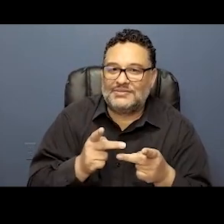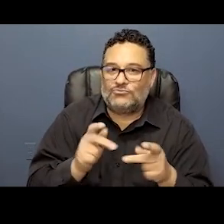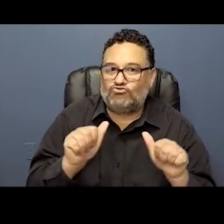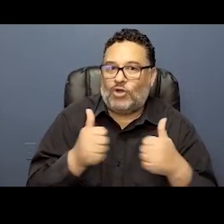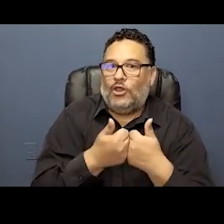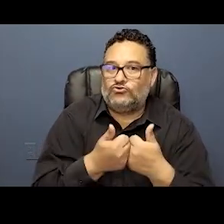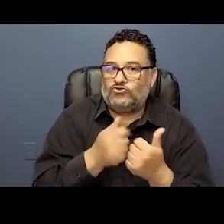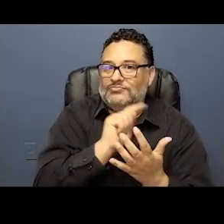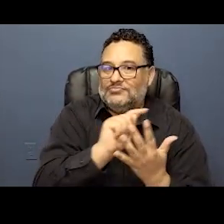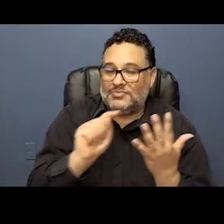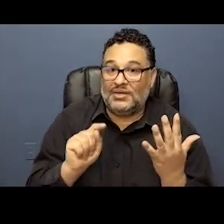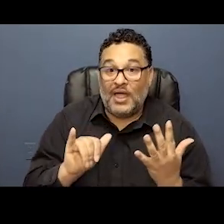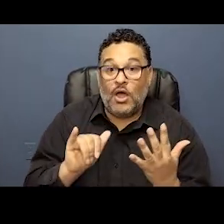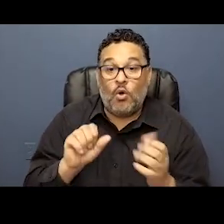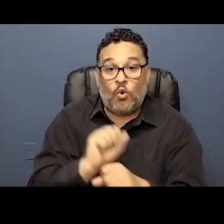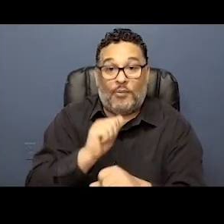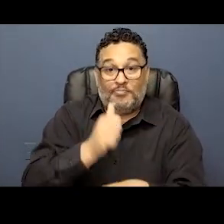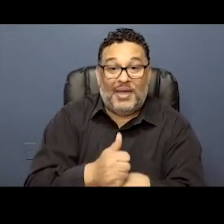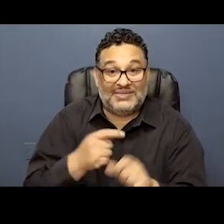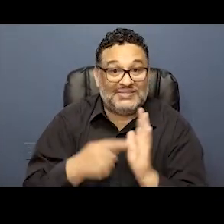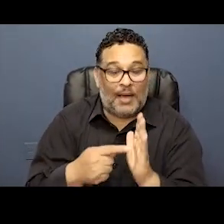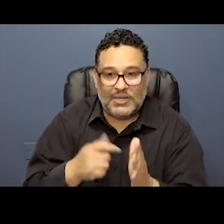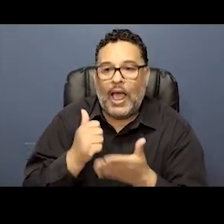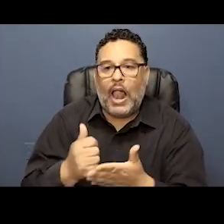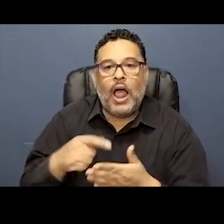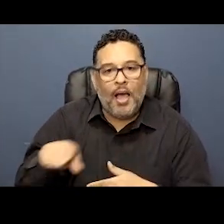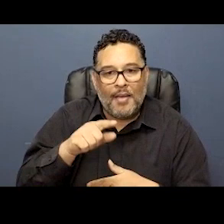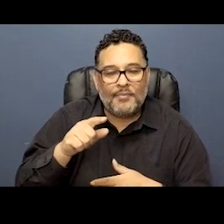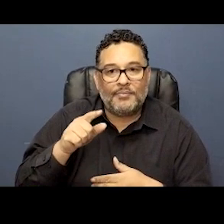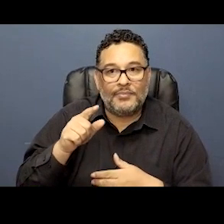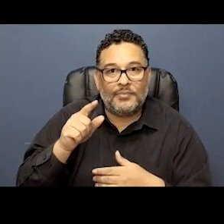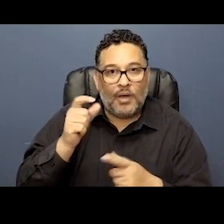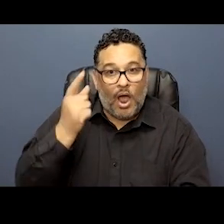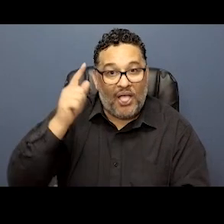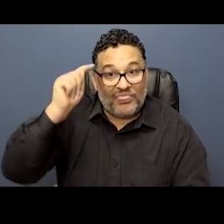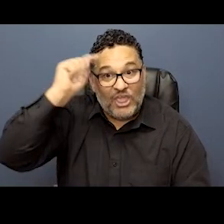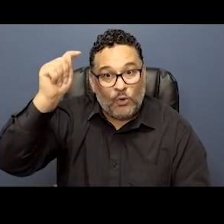These case-based examples help learners connect theory to practice,